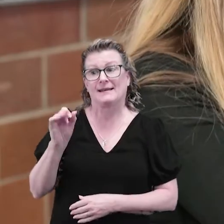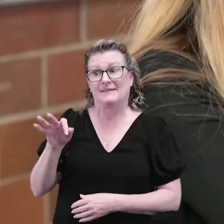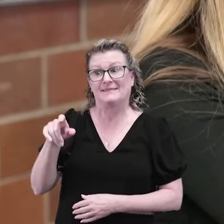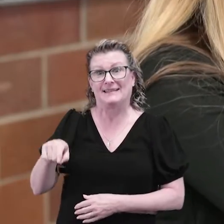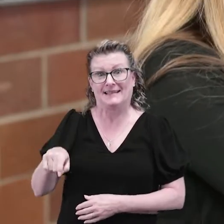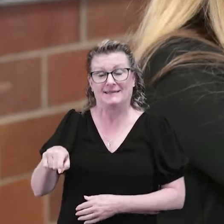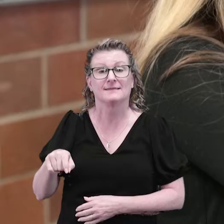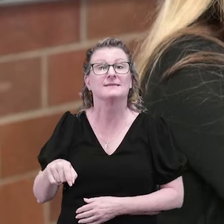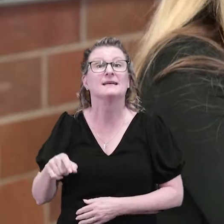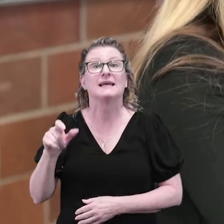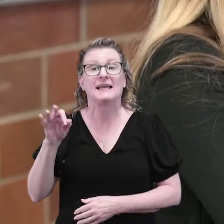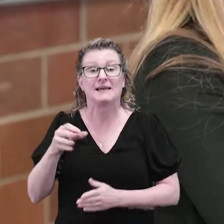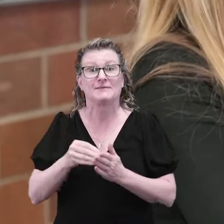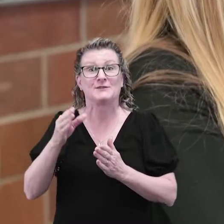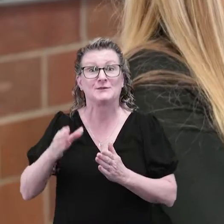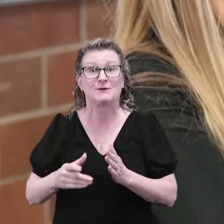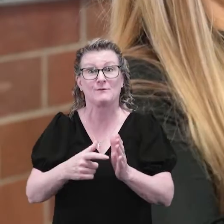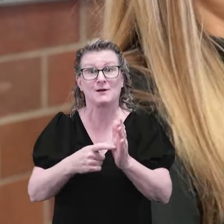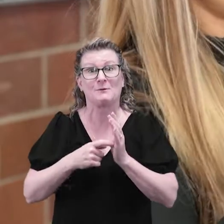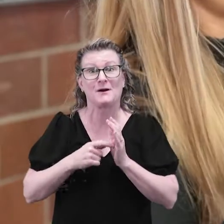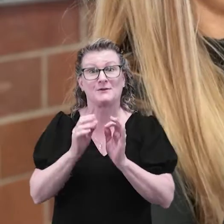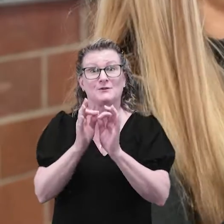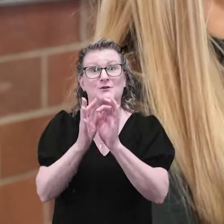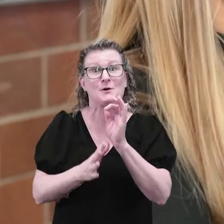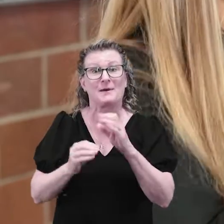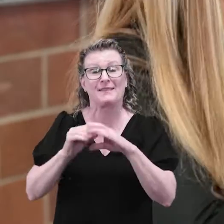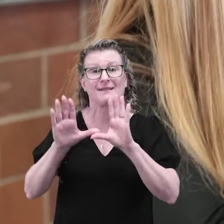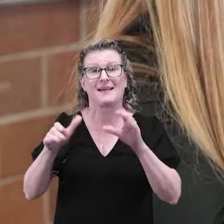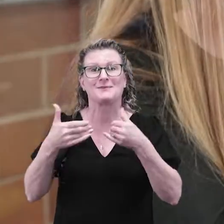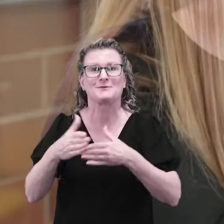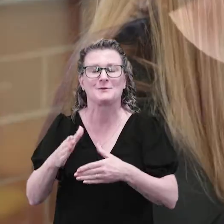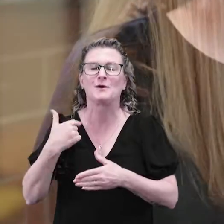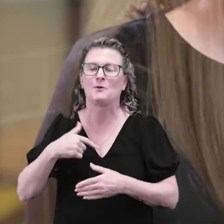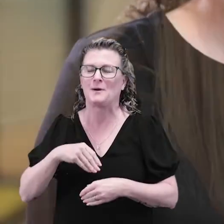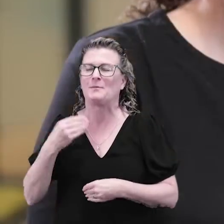on an as needed basis. If a student requires an interpreter in the classroom,